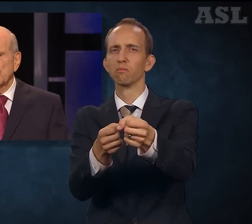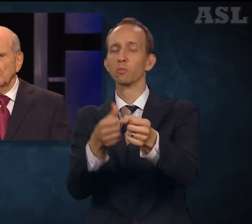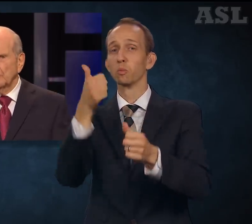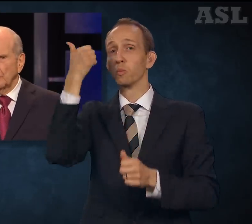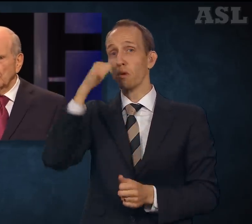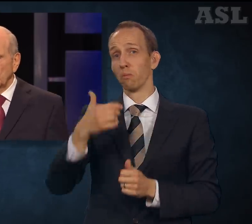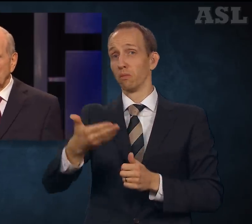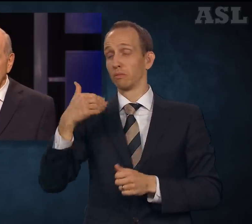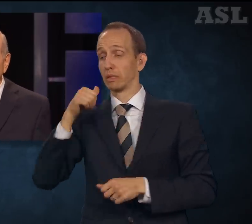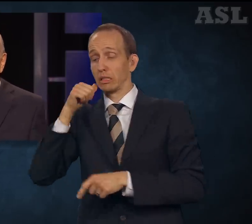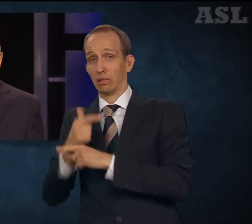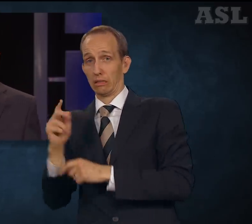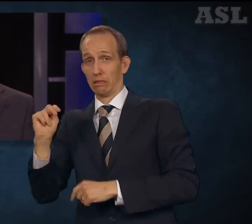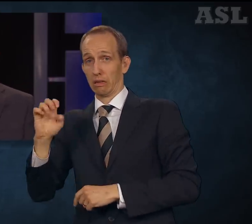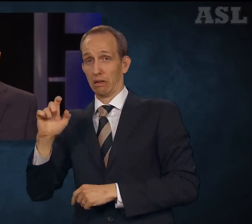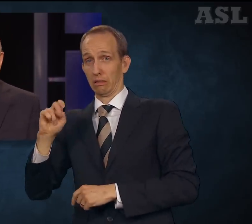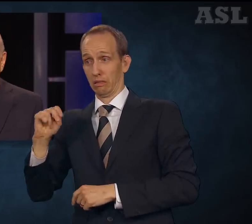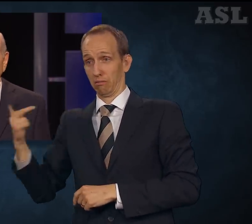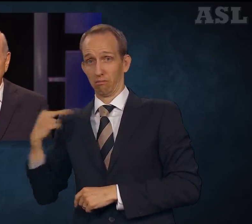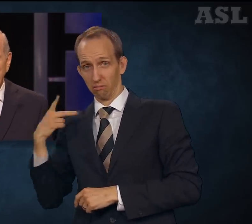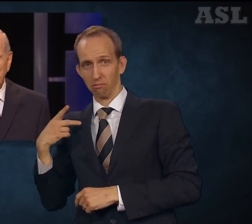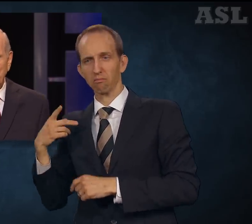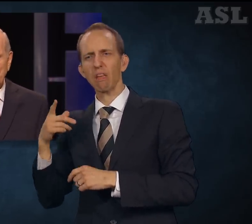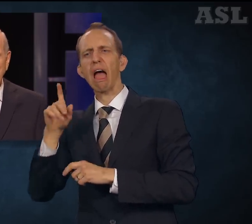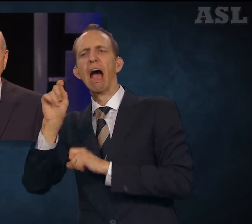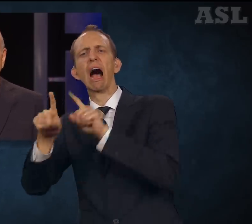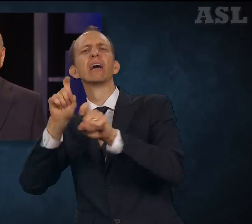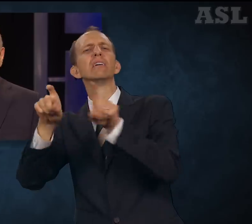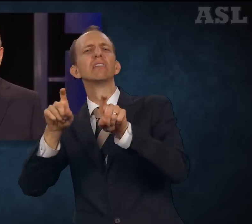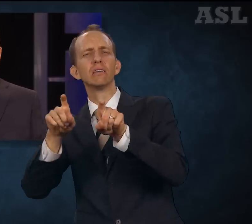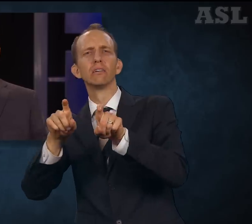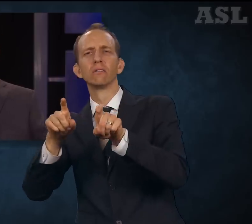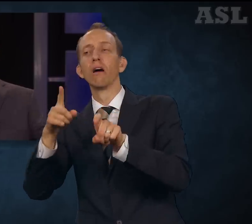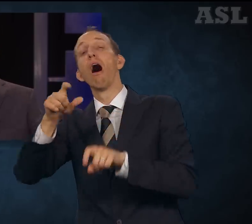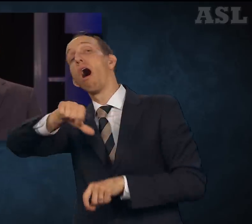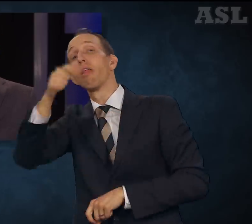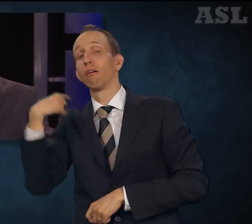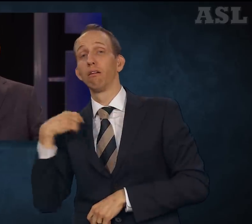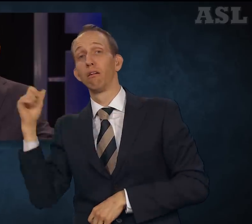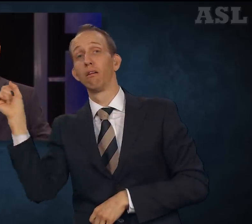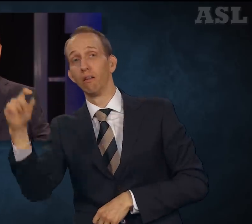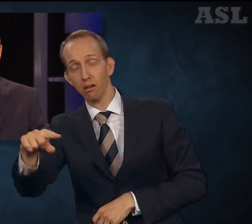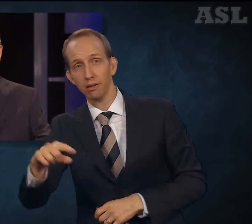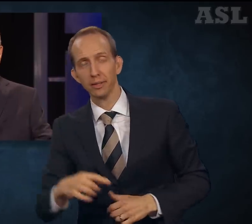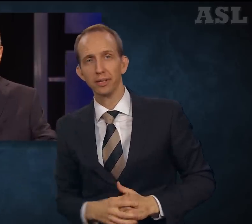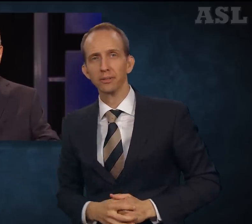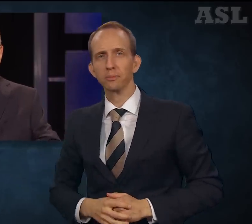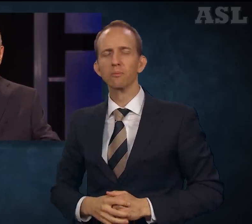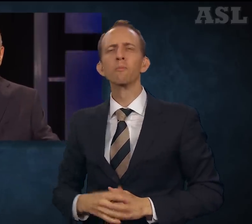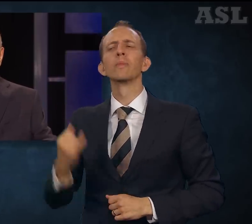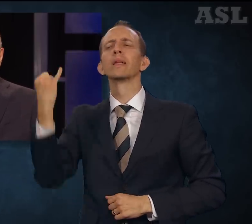LET'S RETURN TO OTHER